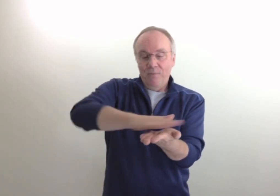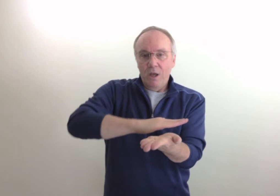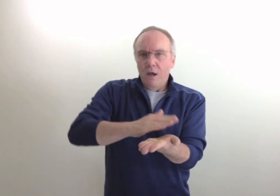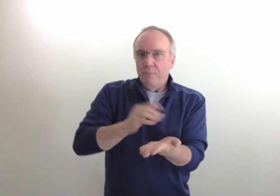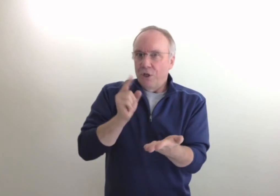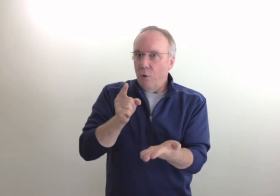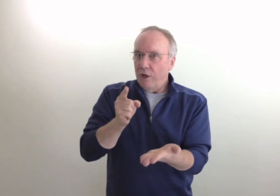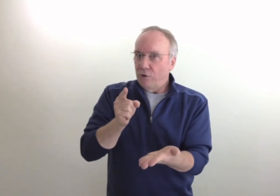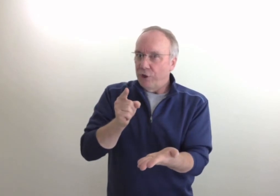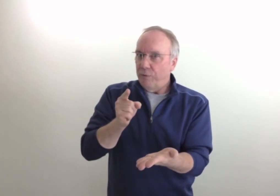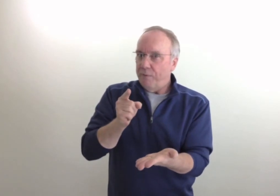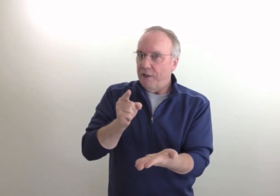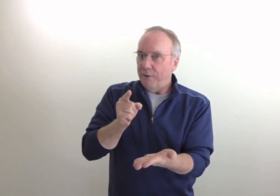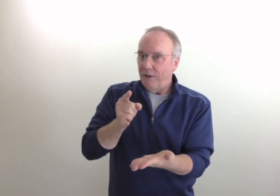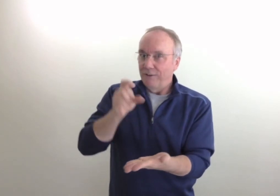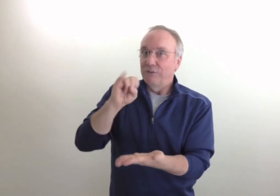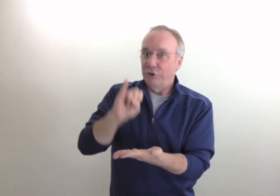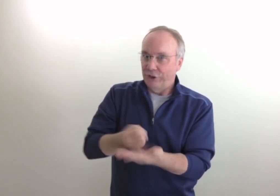You know what goes well with peanut butter? Jelly.